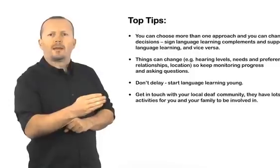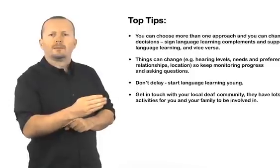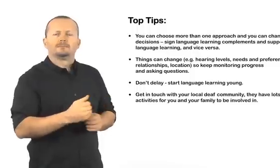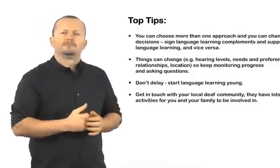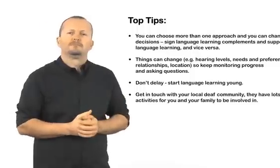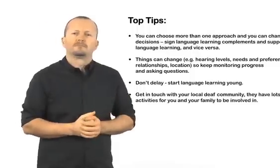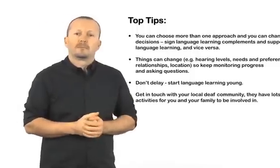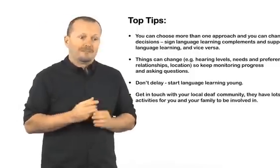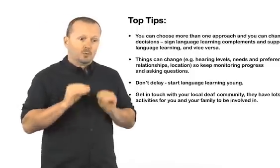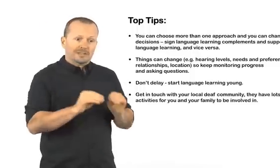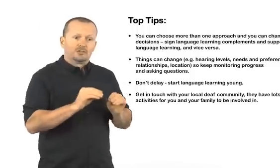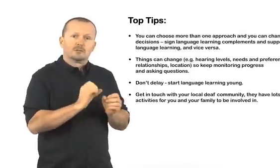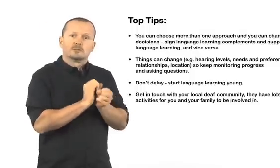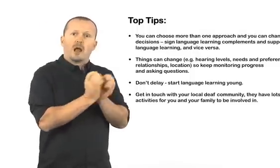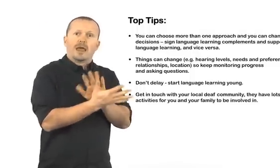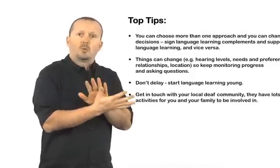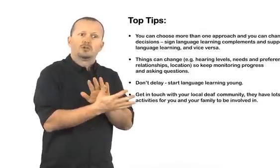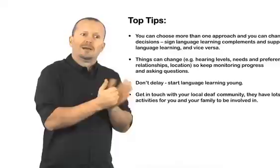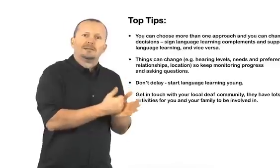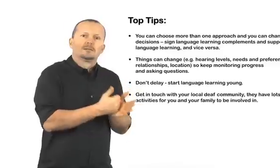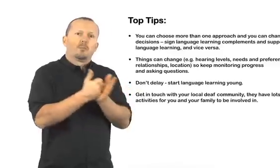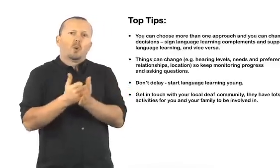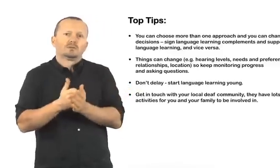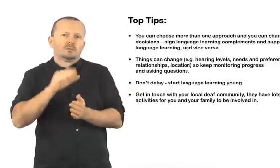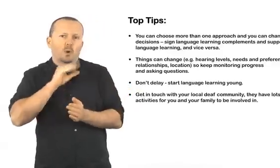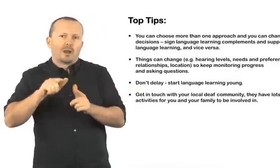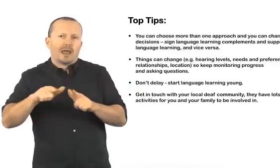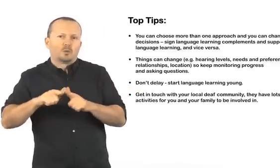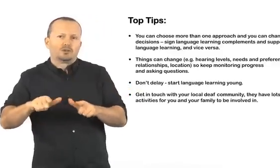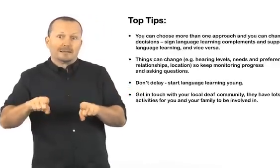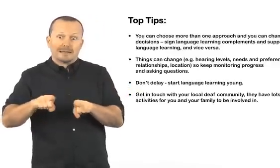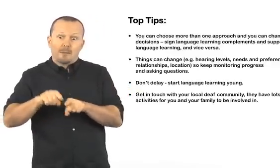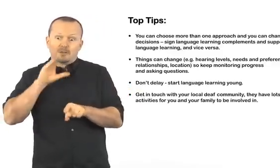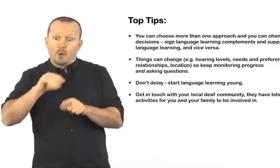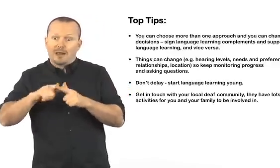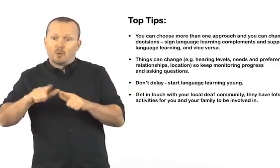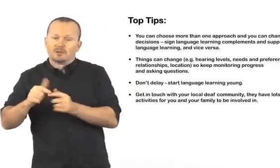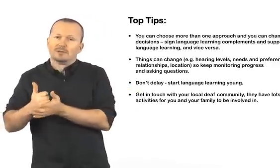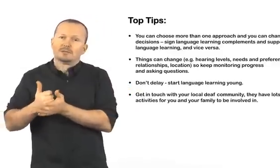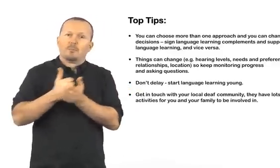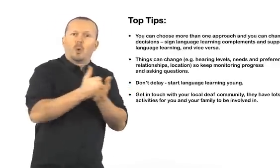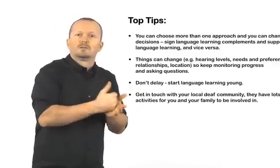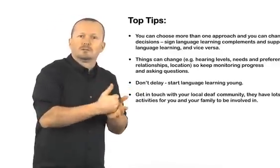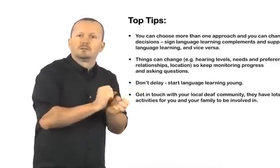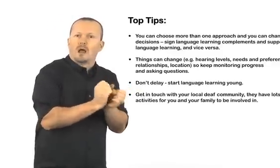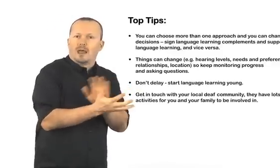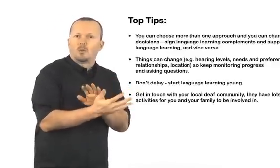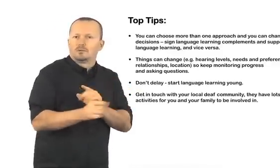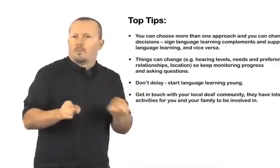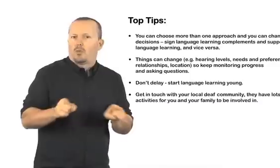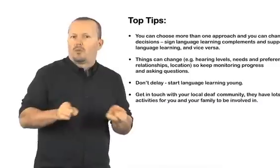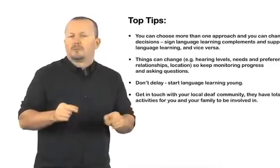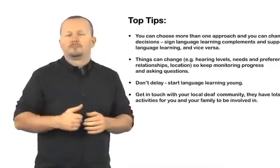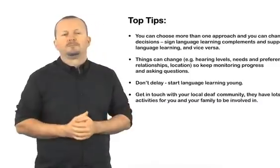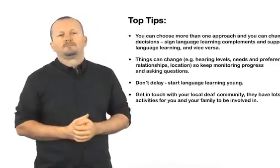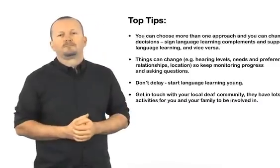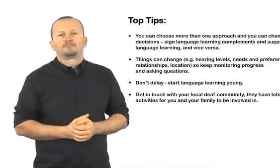sign language complements and supports other language learning, and vice versa.